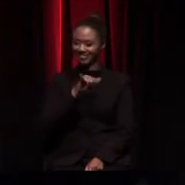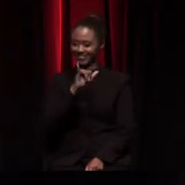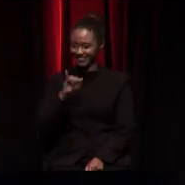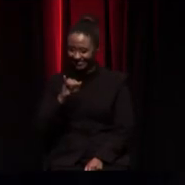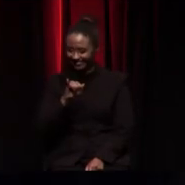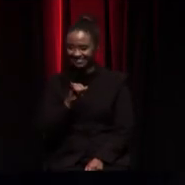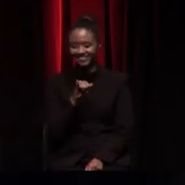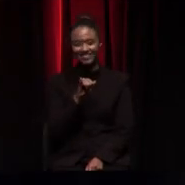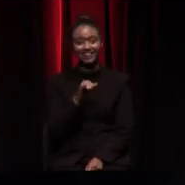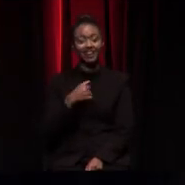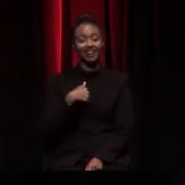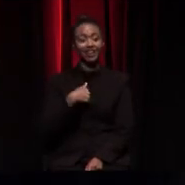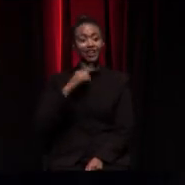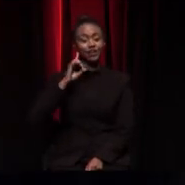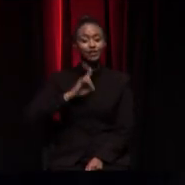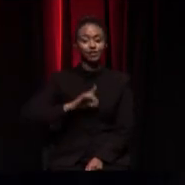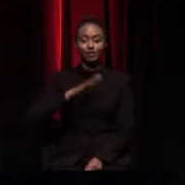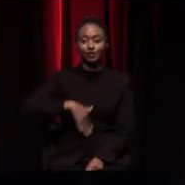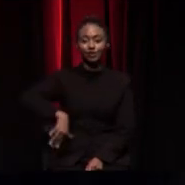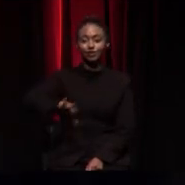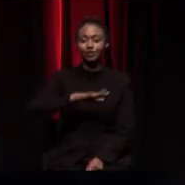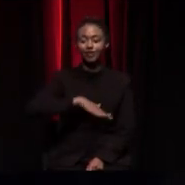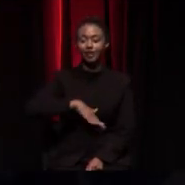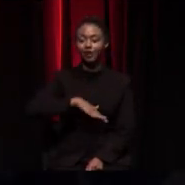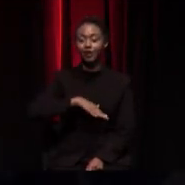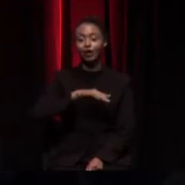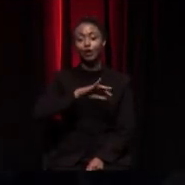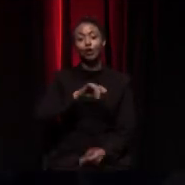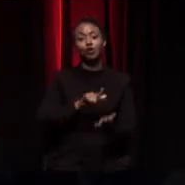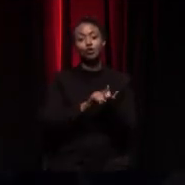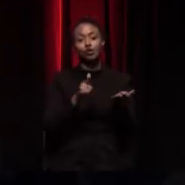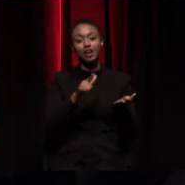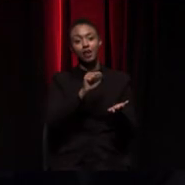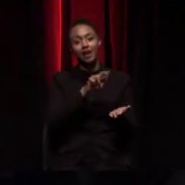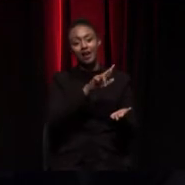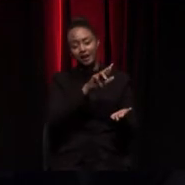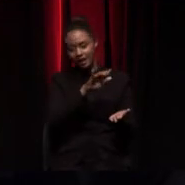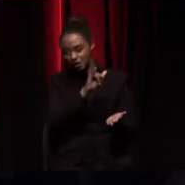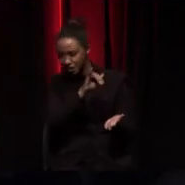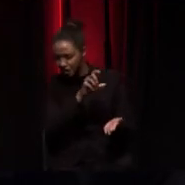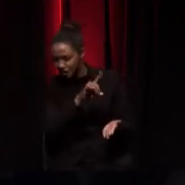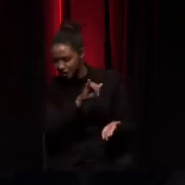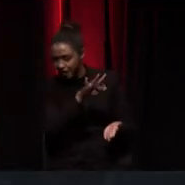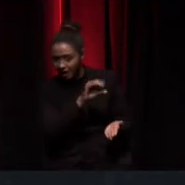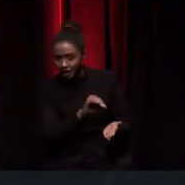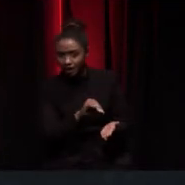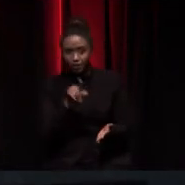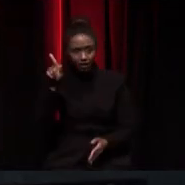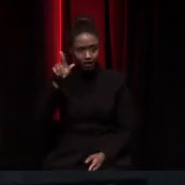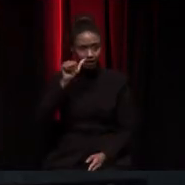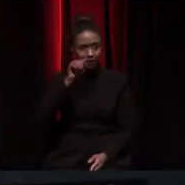chief editor of newspaper Diário do Grande ABC. I was invited to act as mediator in one of the panels of this seminar